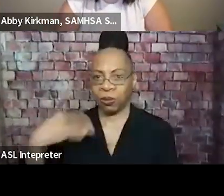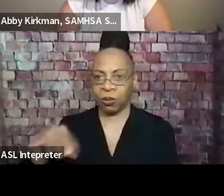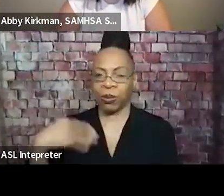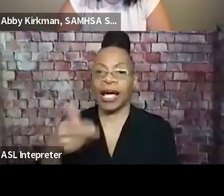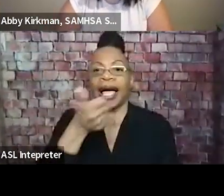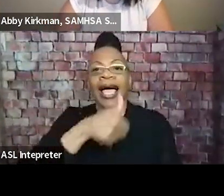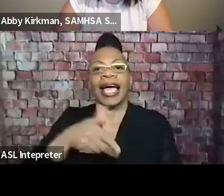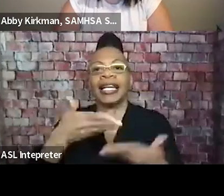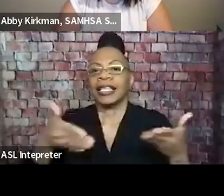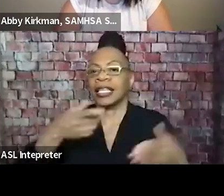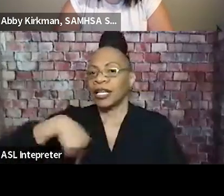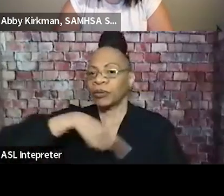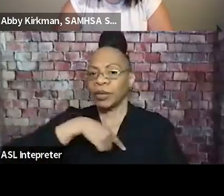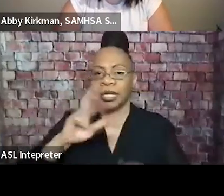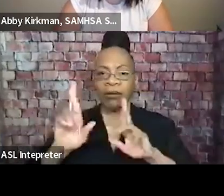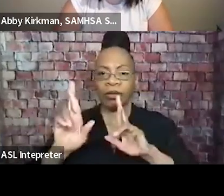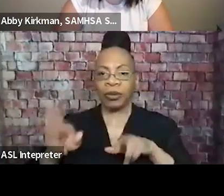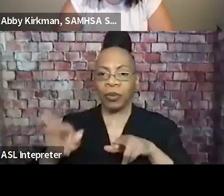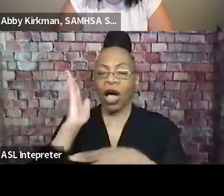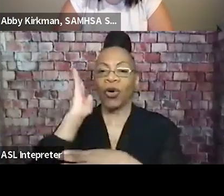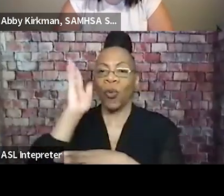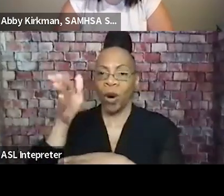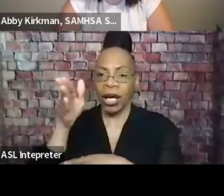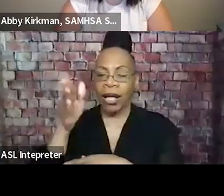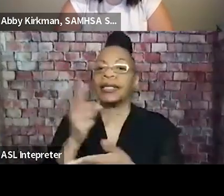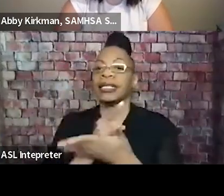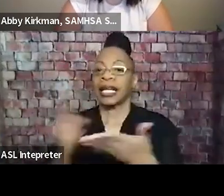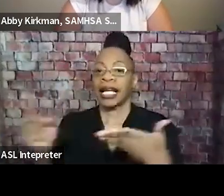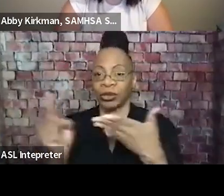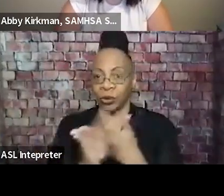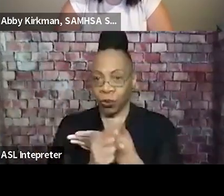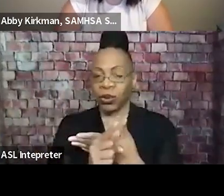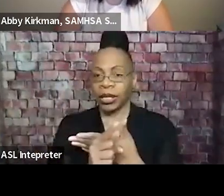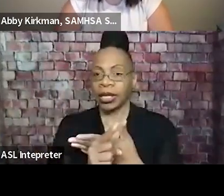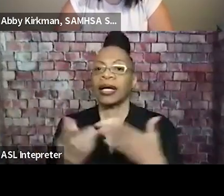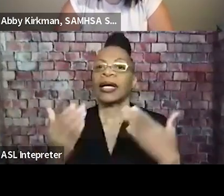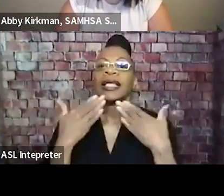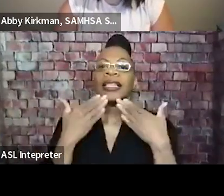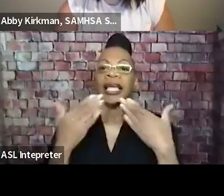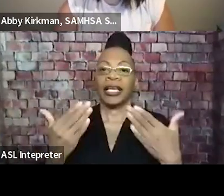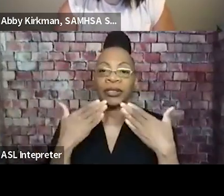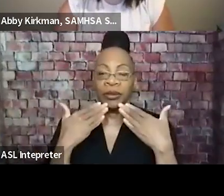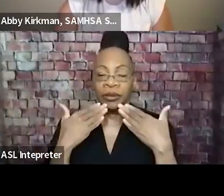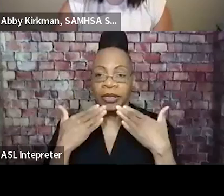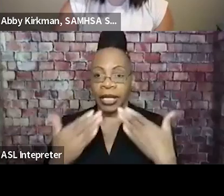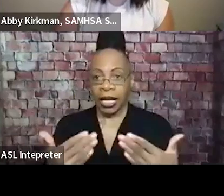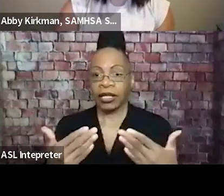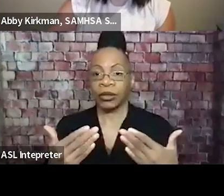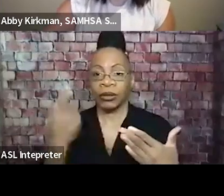we'll get to you over the course of the next week or so. So thank you again so much for joining this webinar.